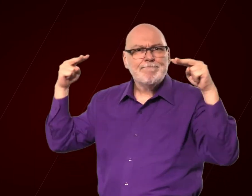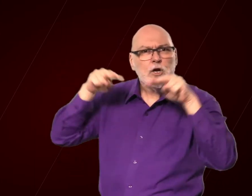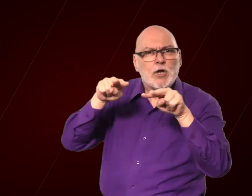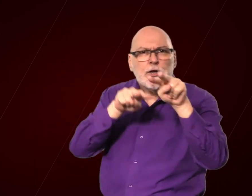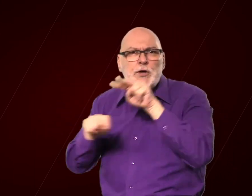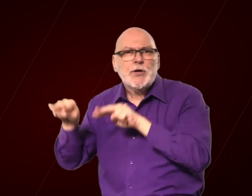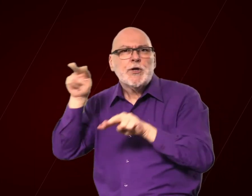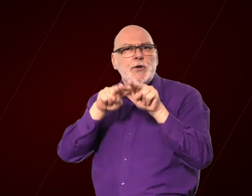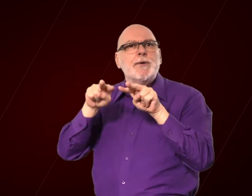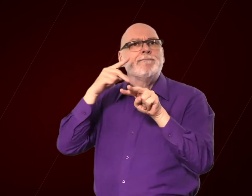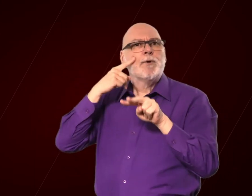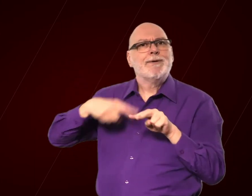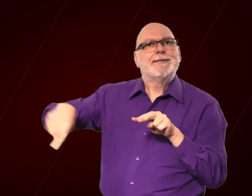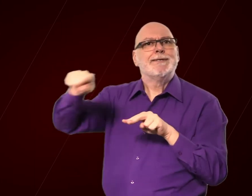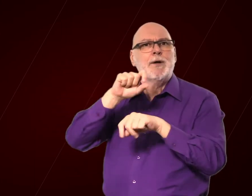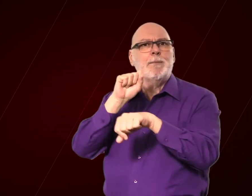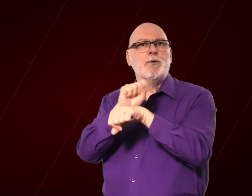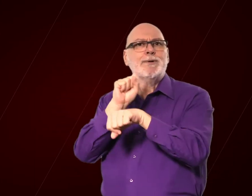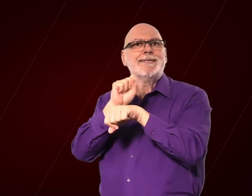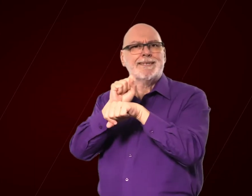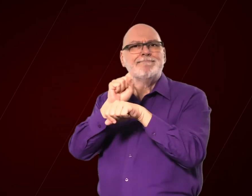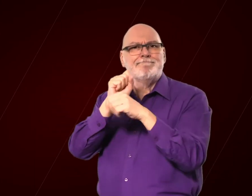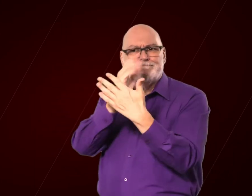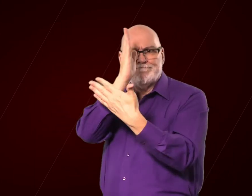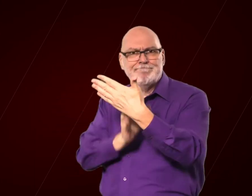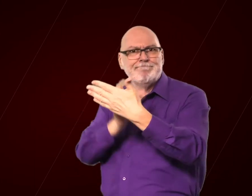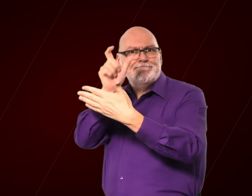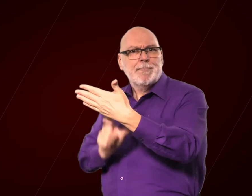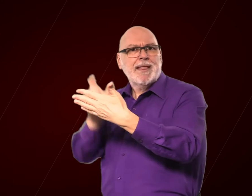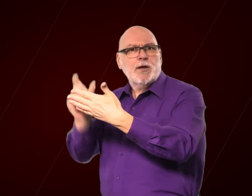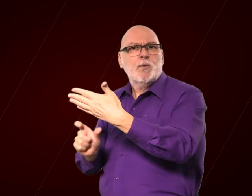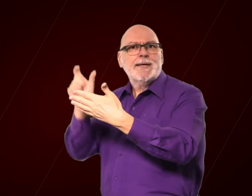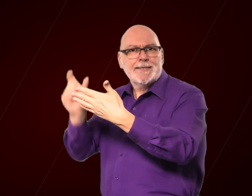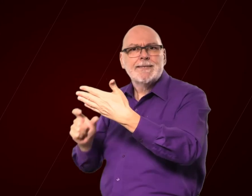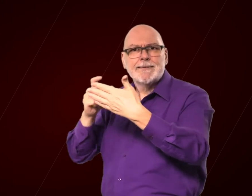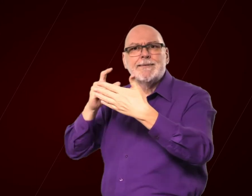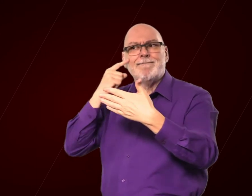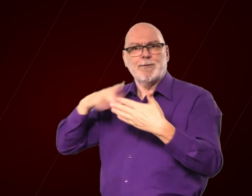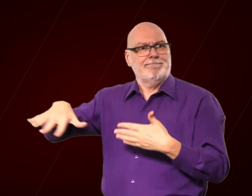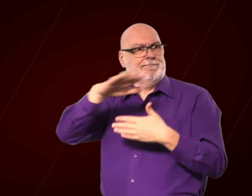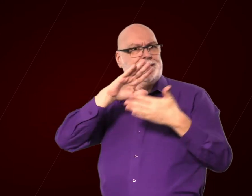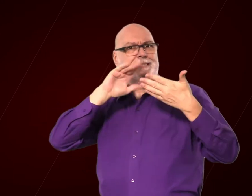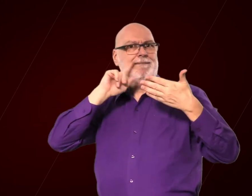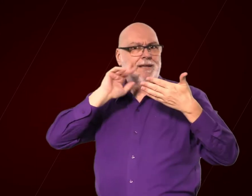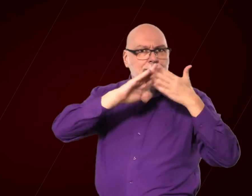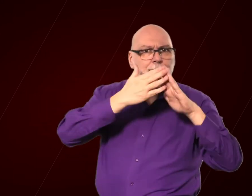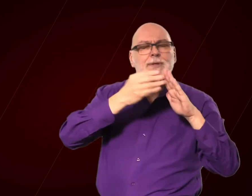to create viable employment pathways for the Deaf